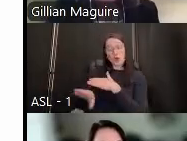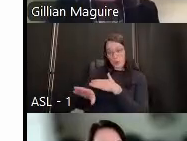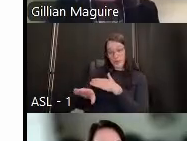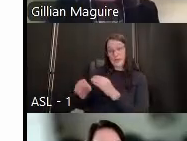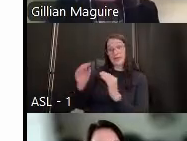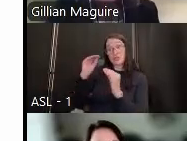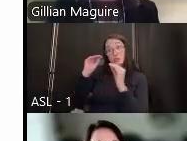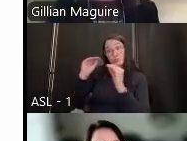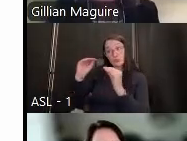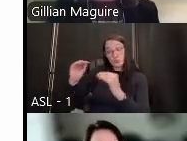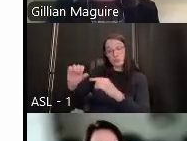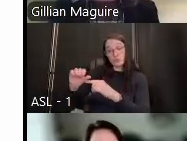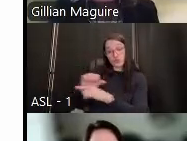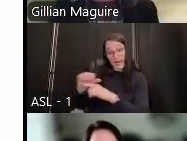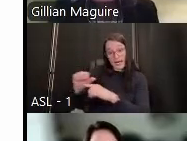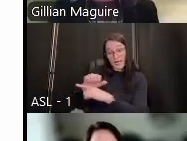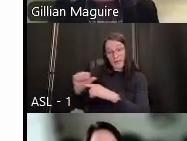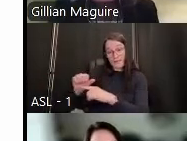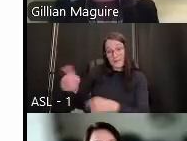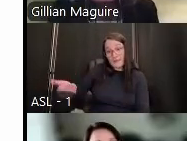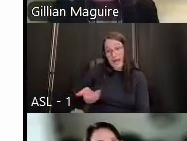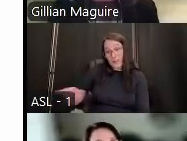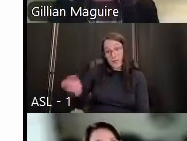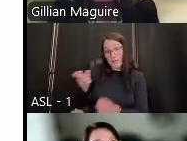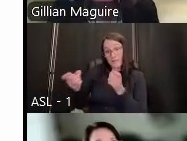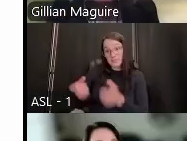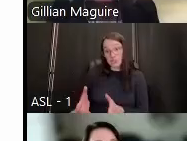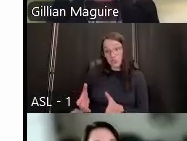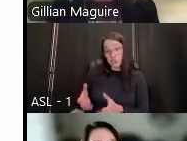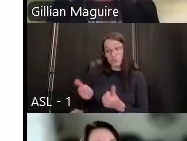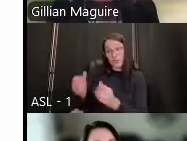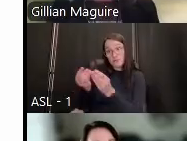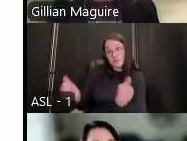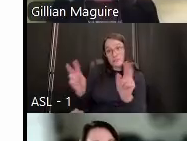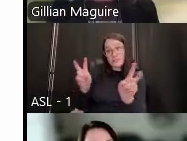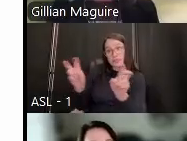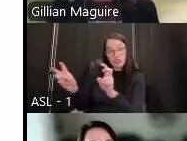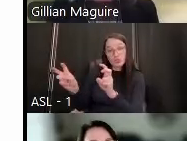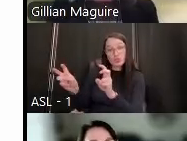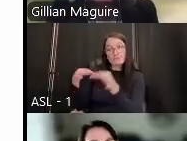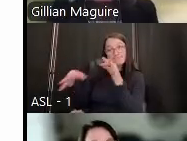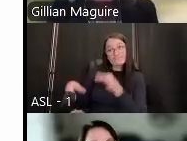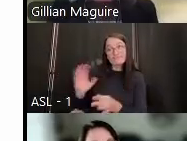help address issues to let them know the service is available. But we also have triaged cases when